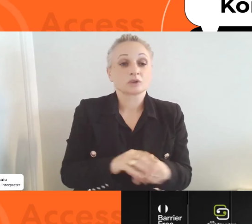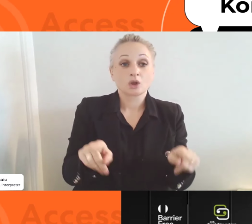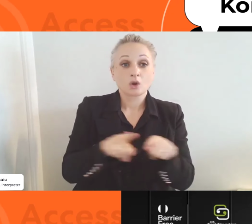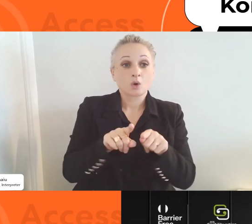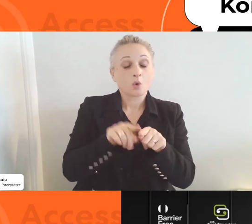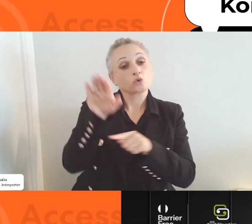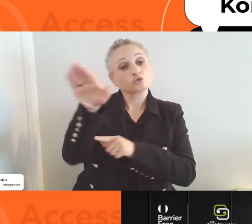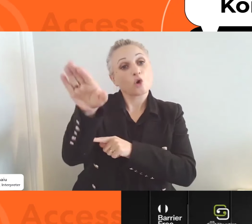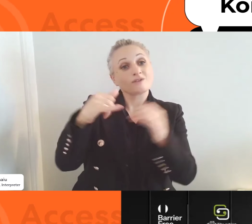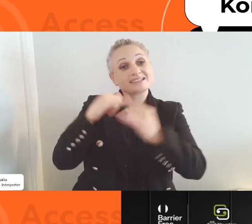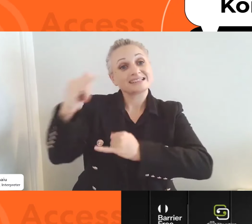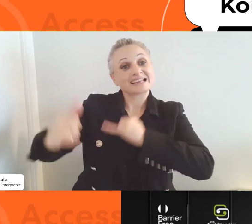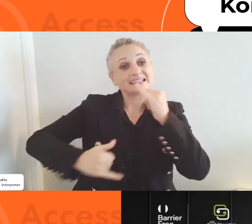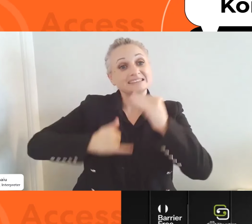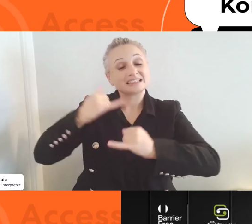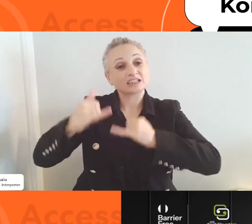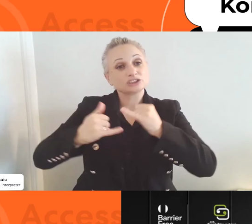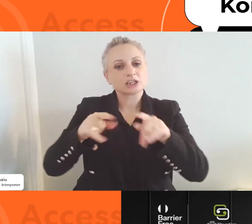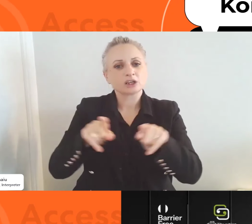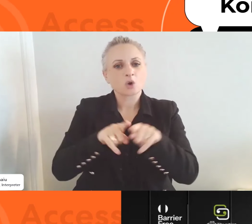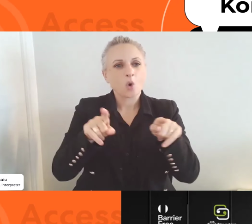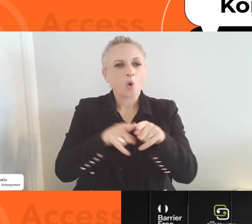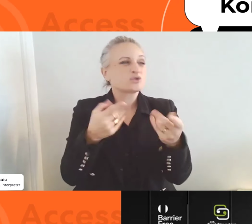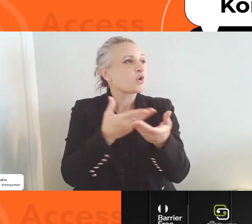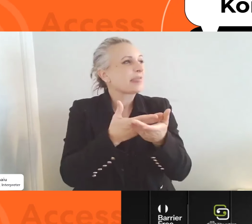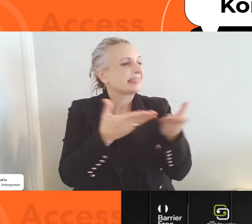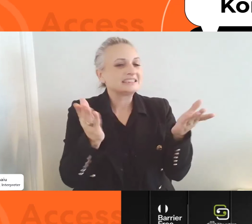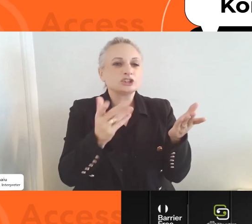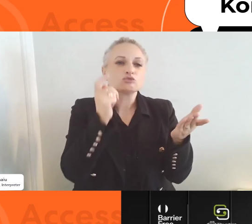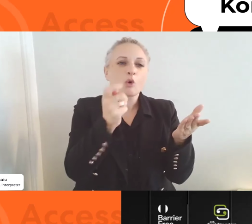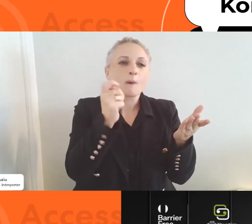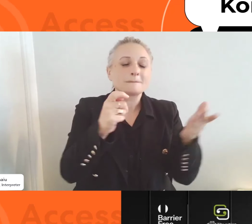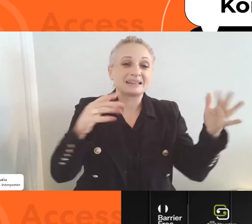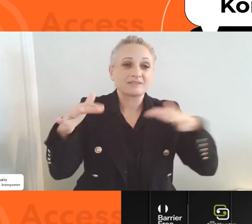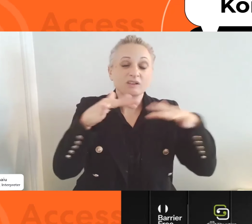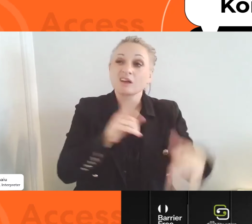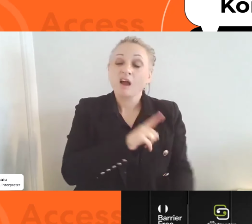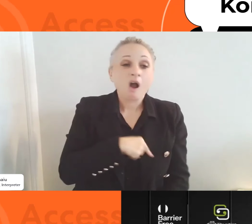built environment. Honestly, when preparing this speech I thought